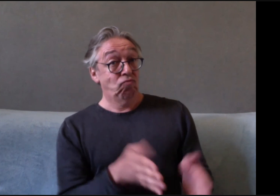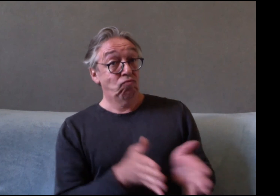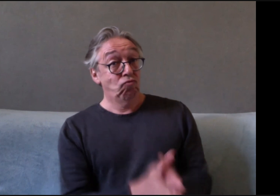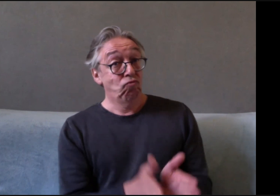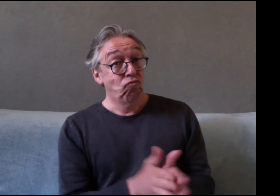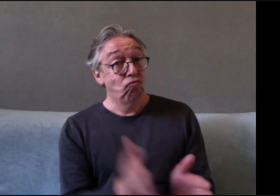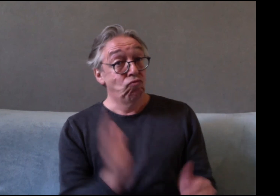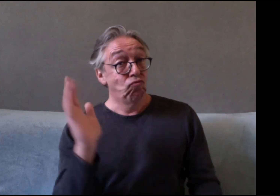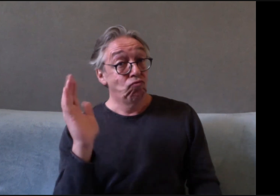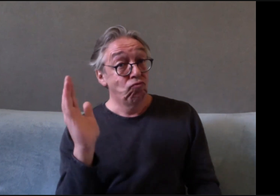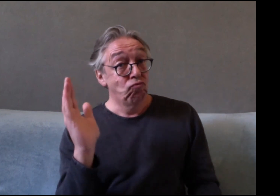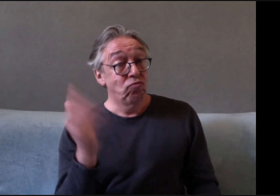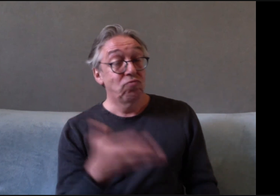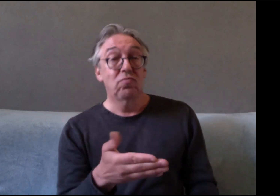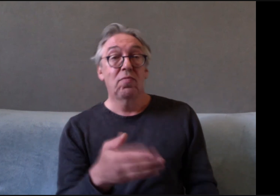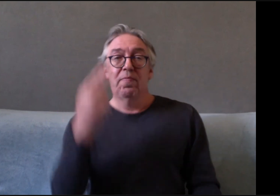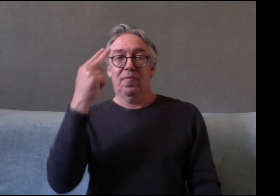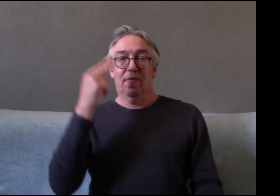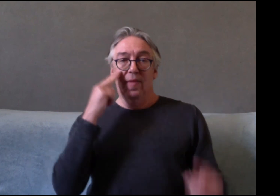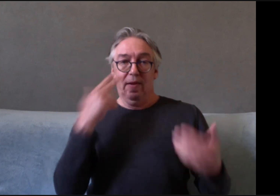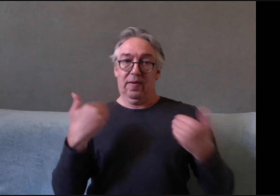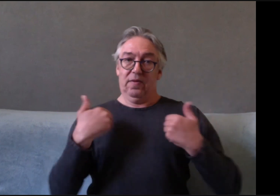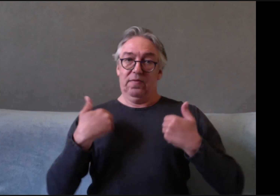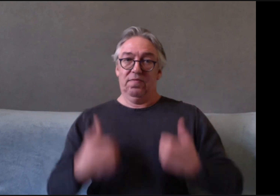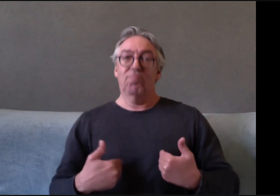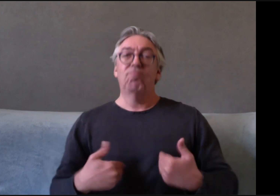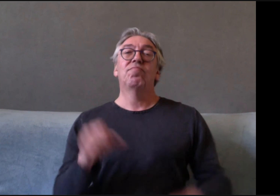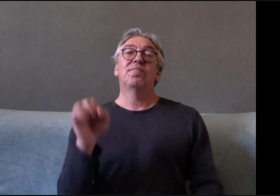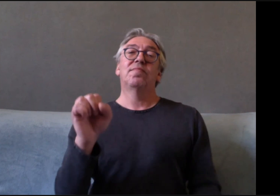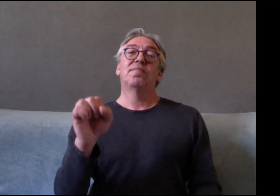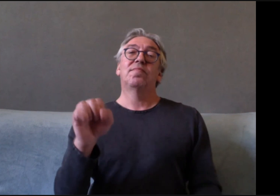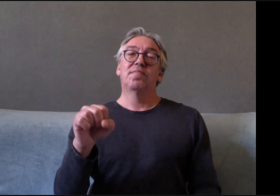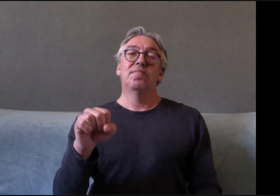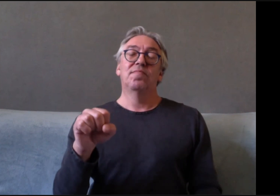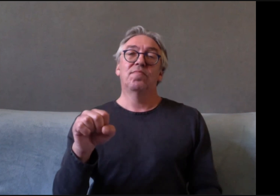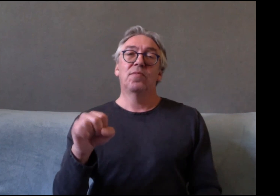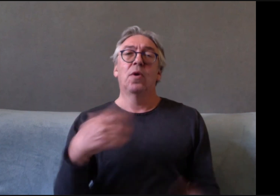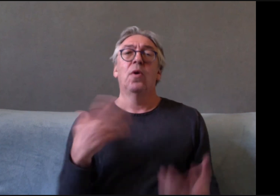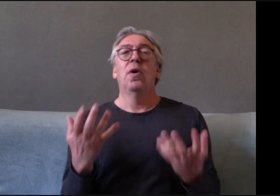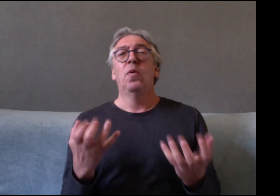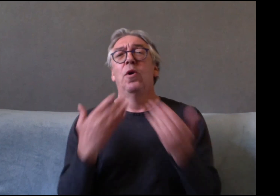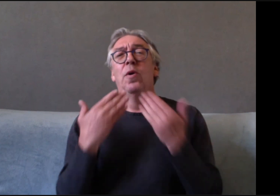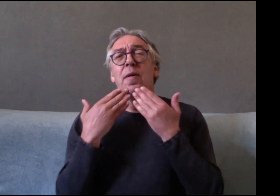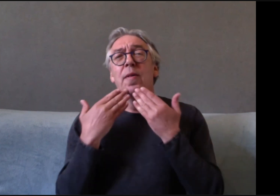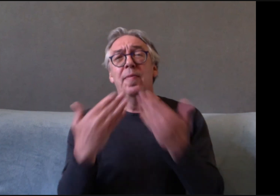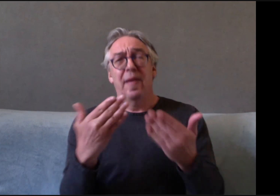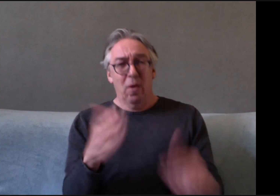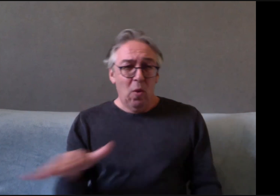I'd like to thank our colleagues who have taken the floor.